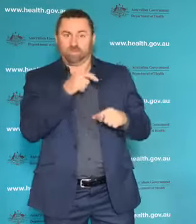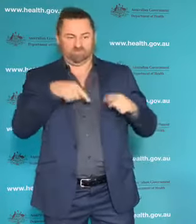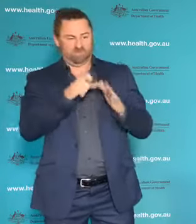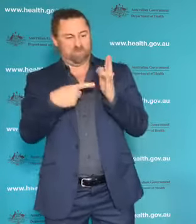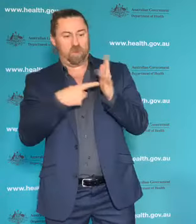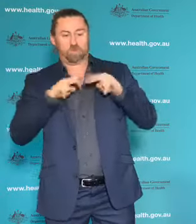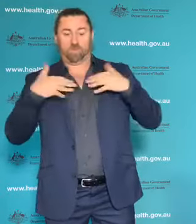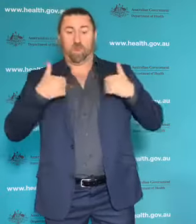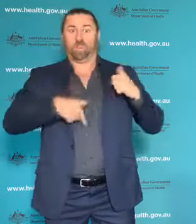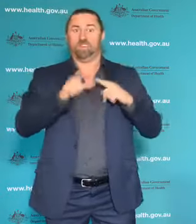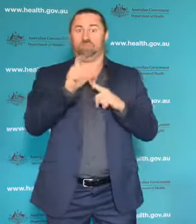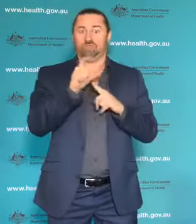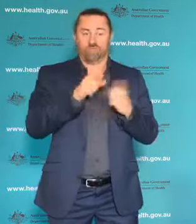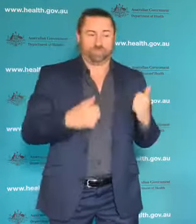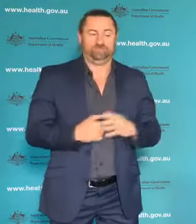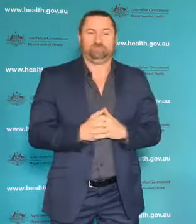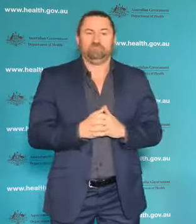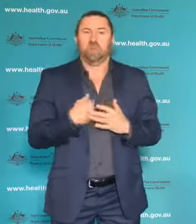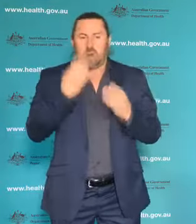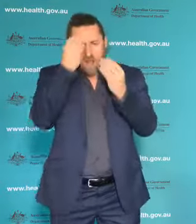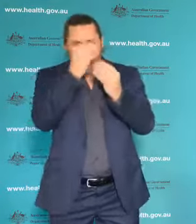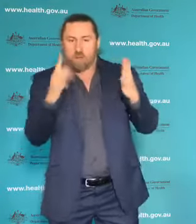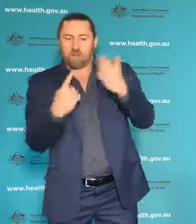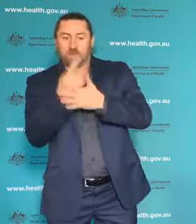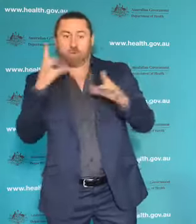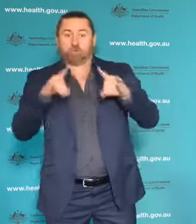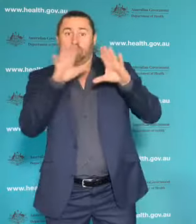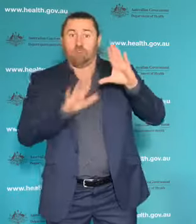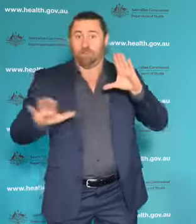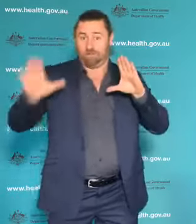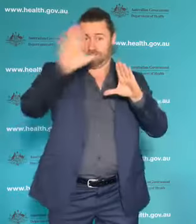This is the national update with the figures as of noon today.